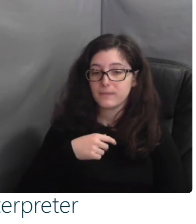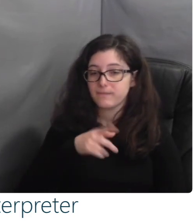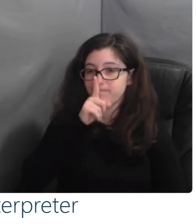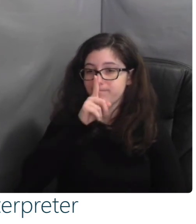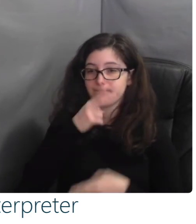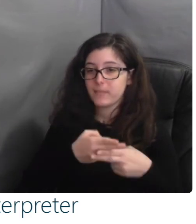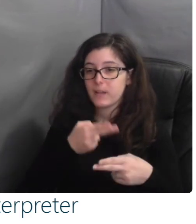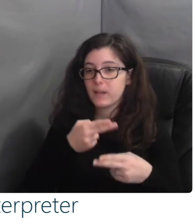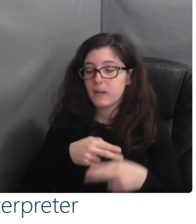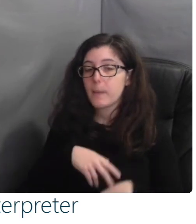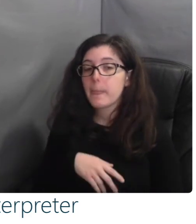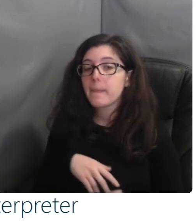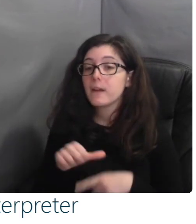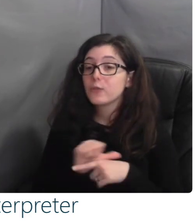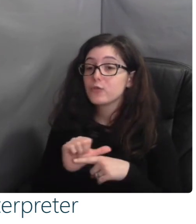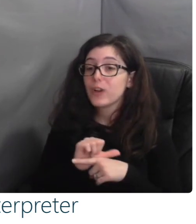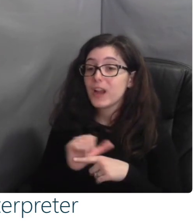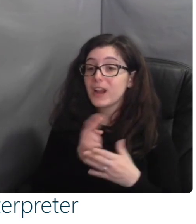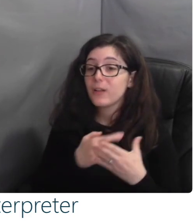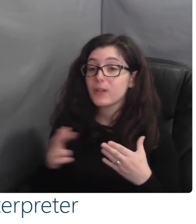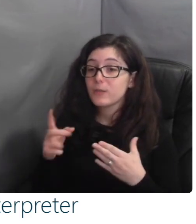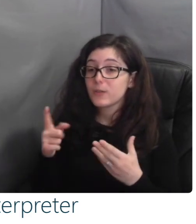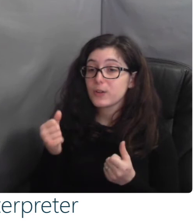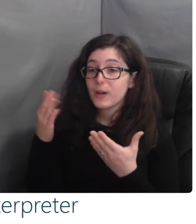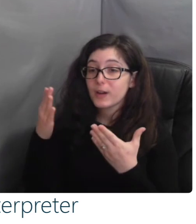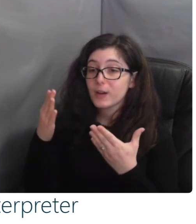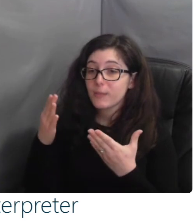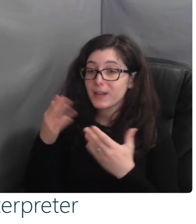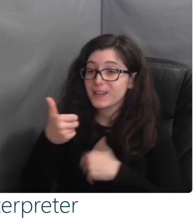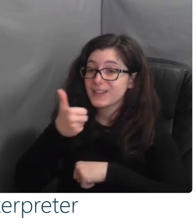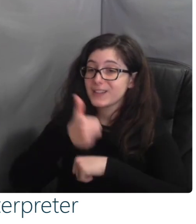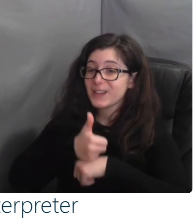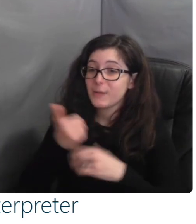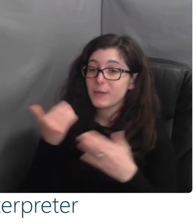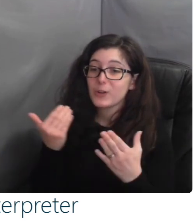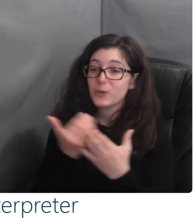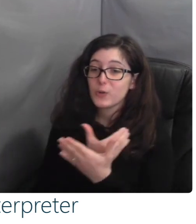to implement a new accessibility training program across an organization?".